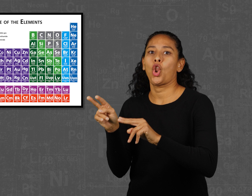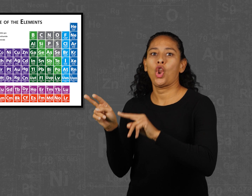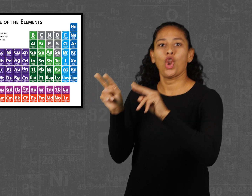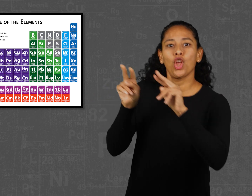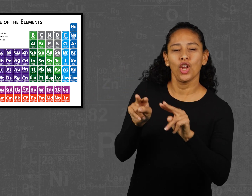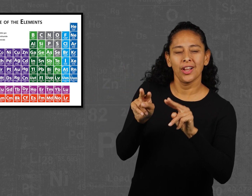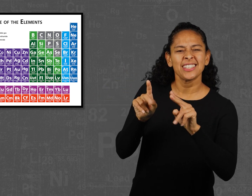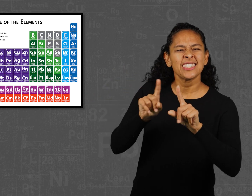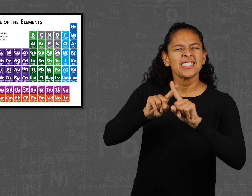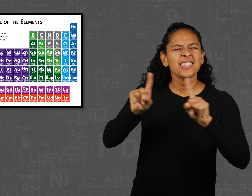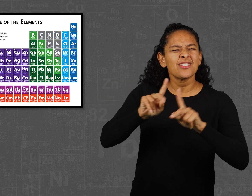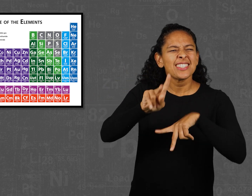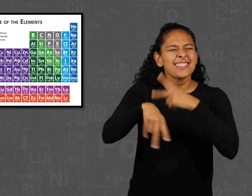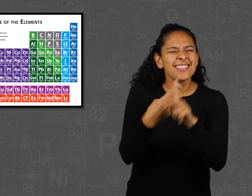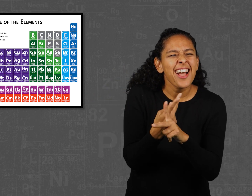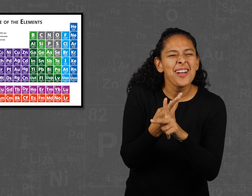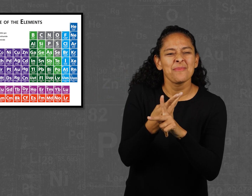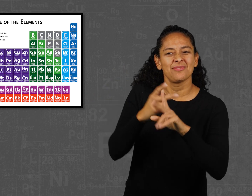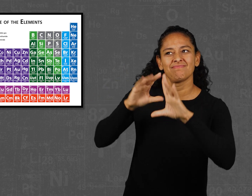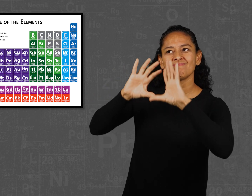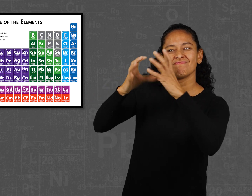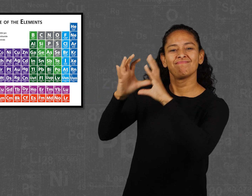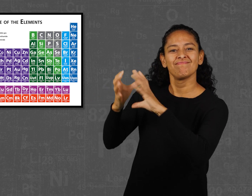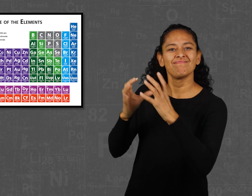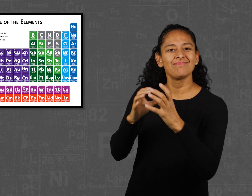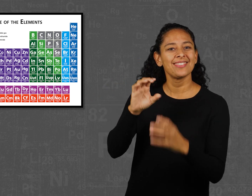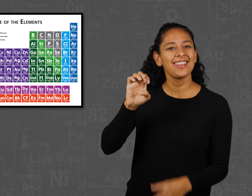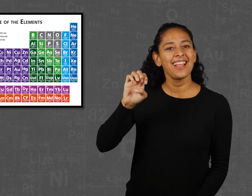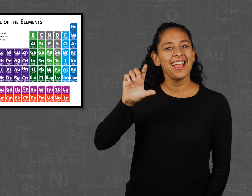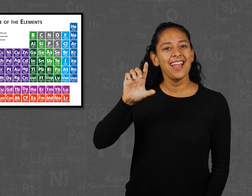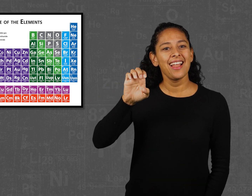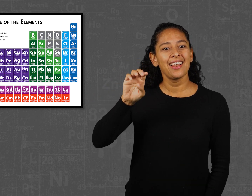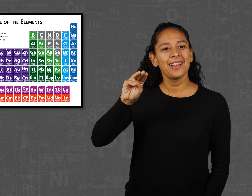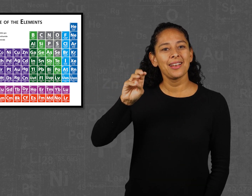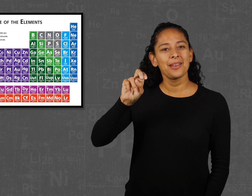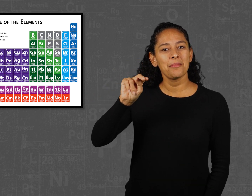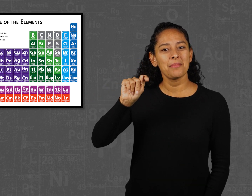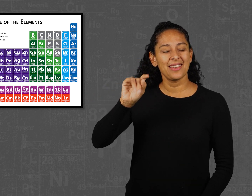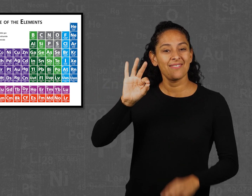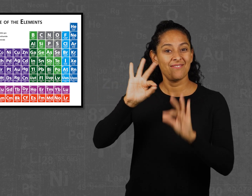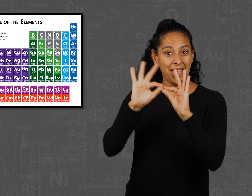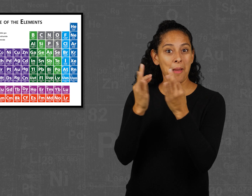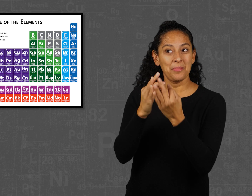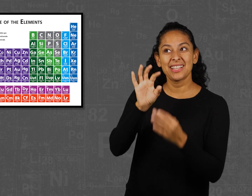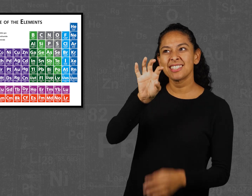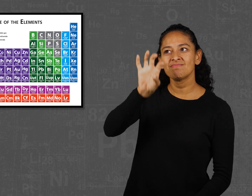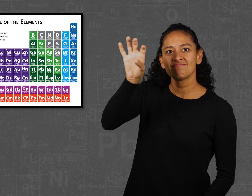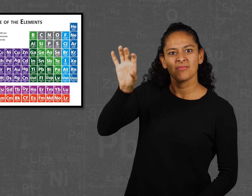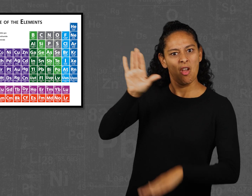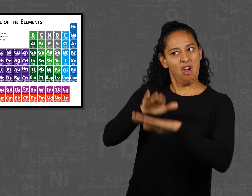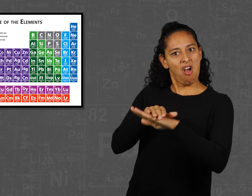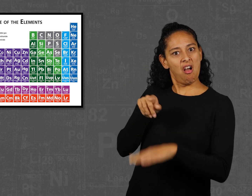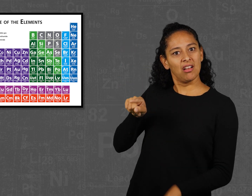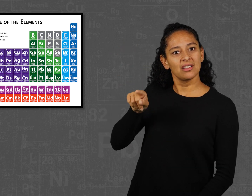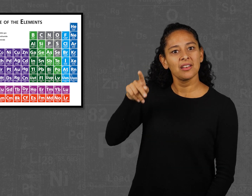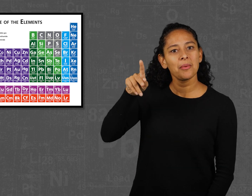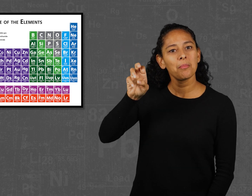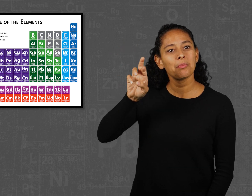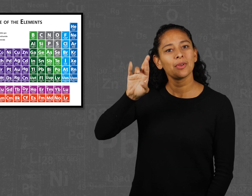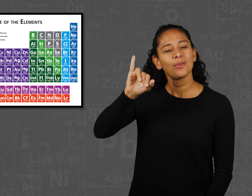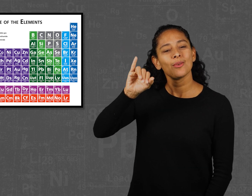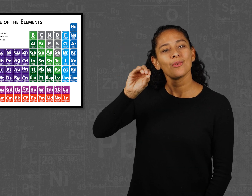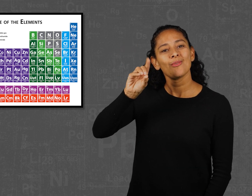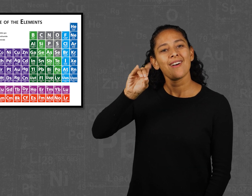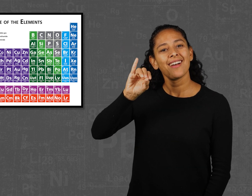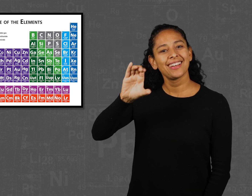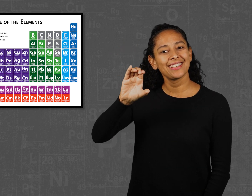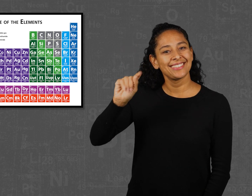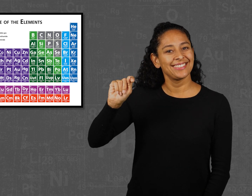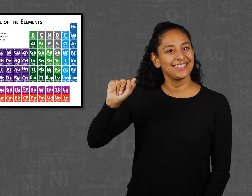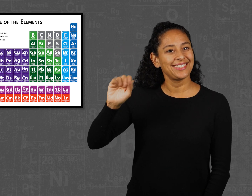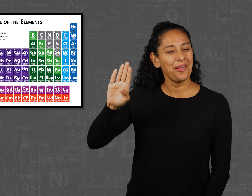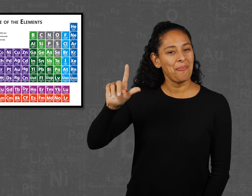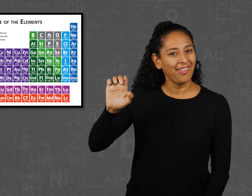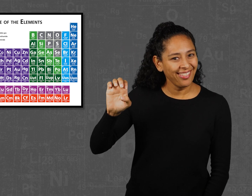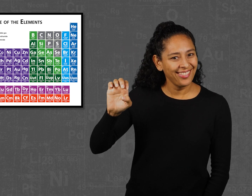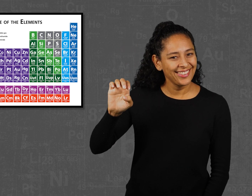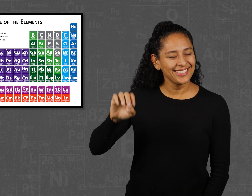let’s look at the different types of element families on the periodic table!